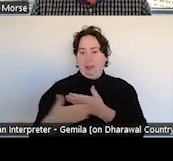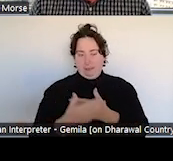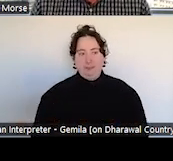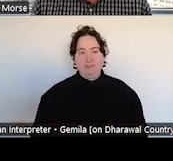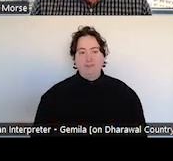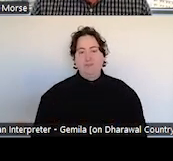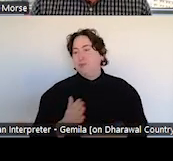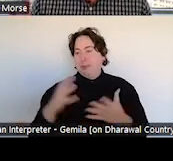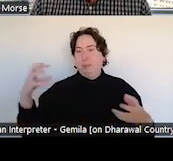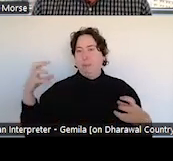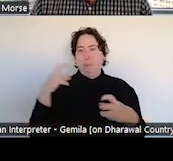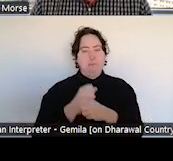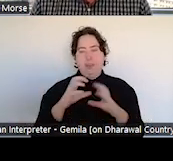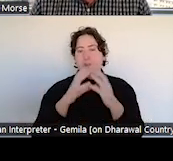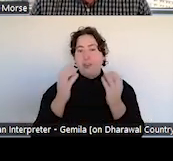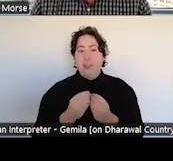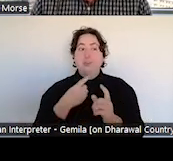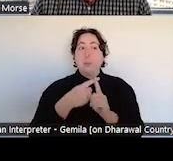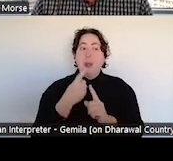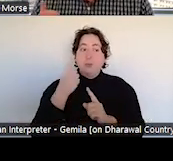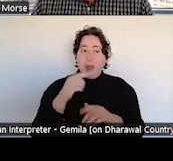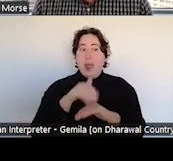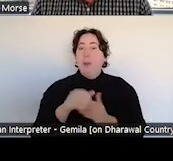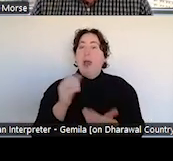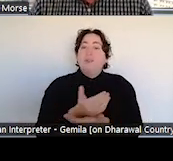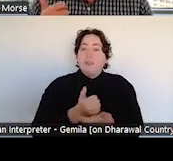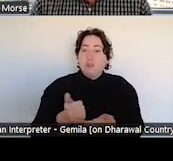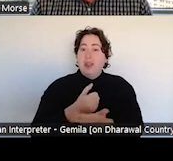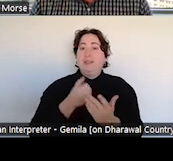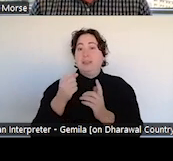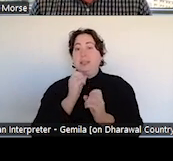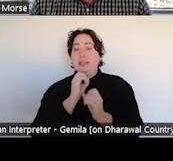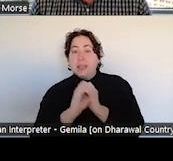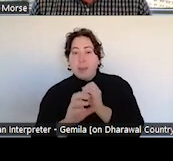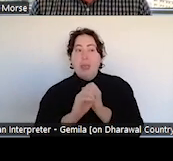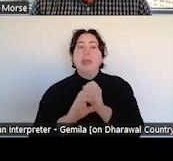Plus1 is about fundraising campaigns that are viable and transformational.